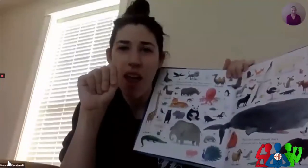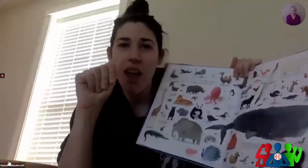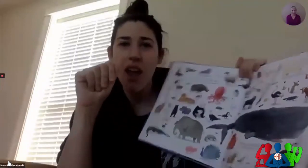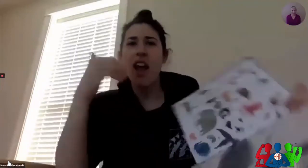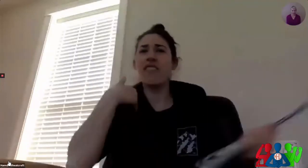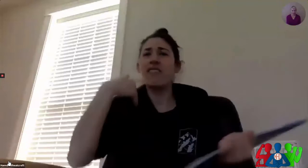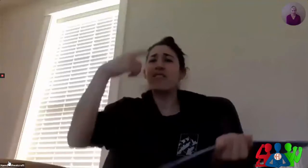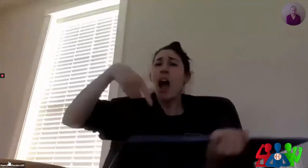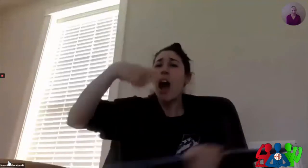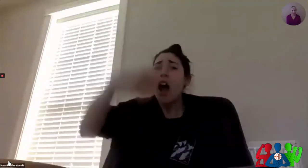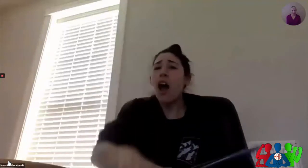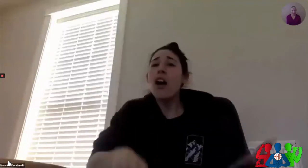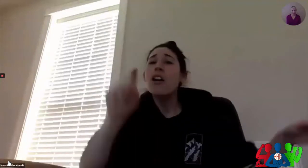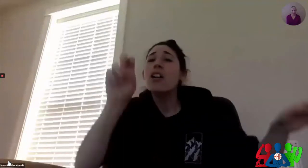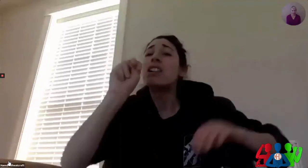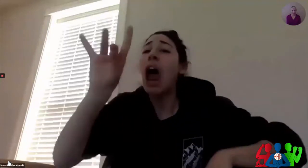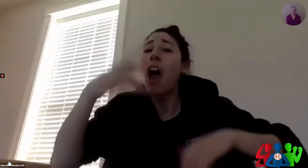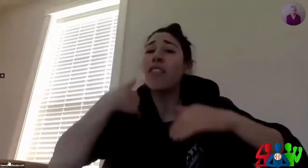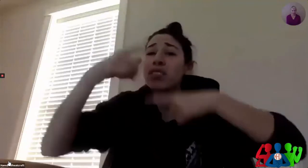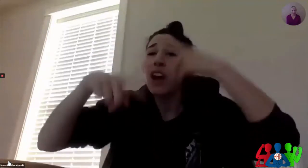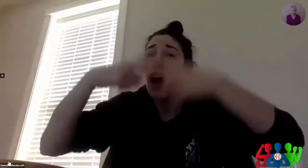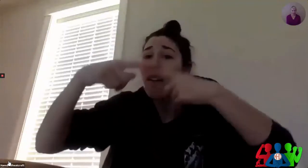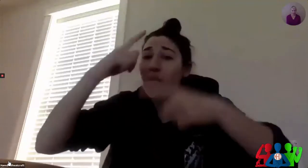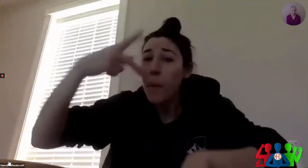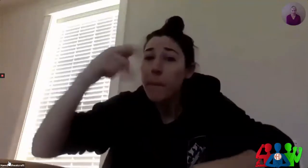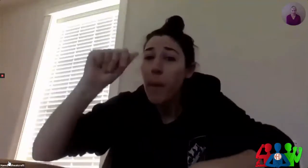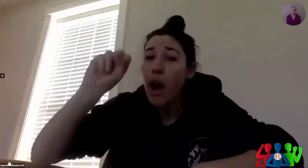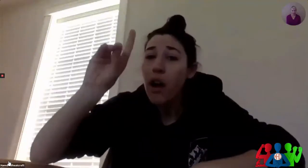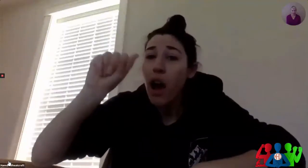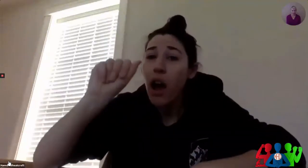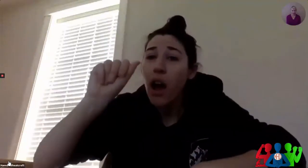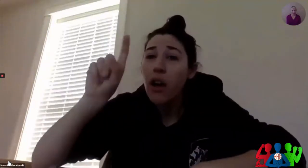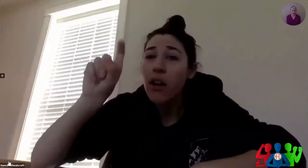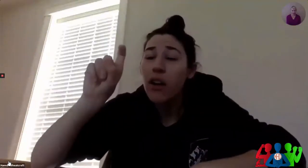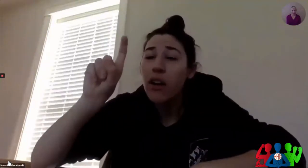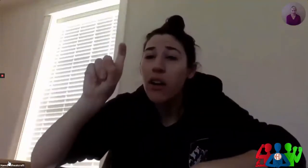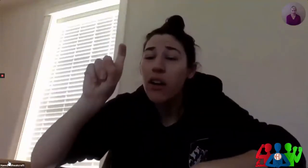A panda. Do you know a sign for panda?